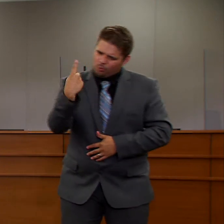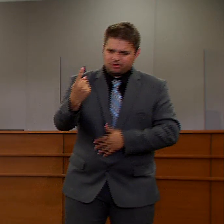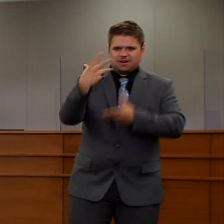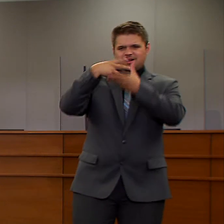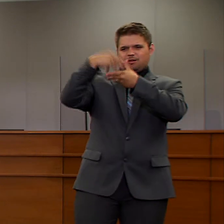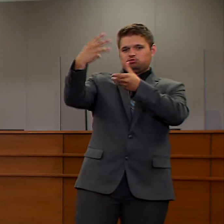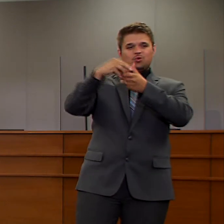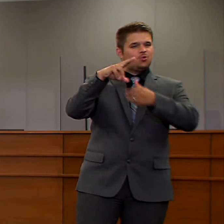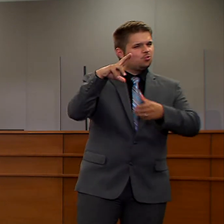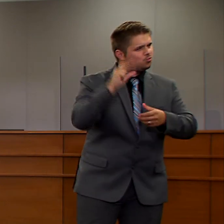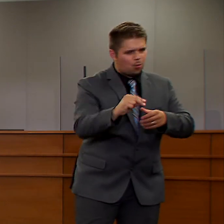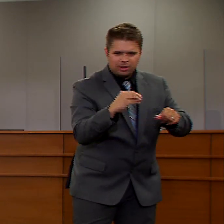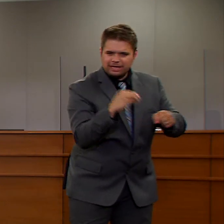least six feet away from each other.